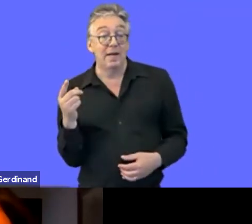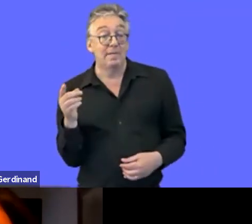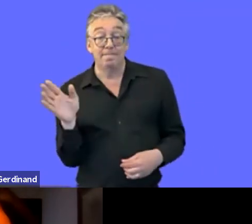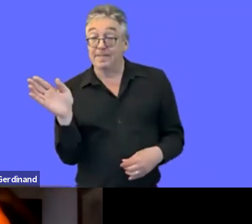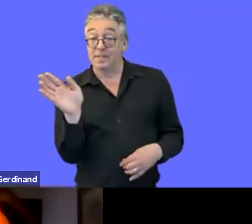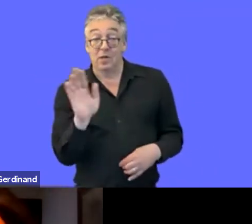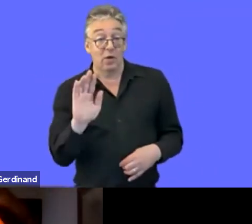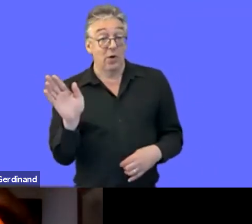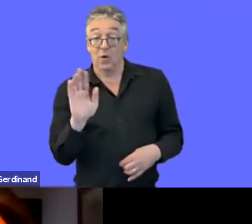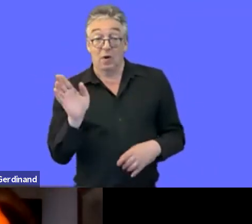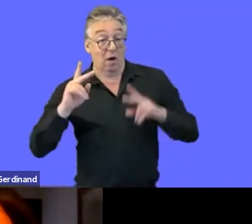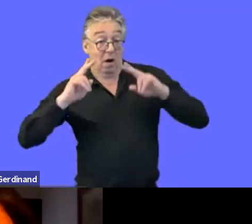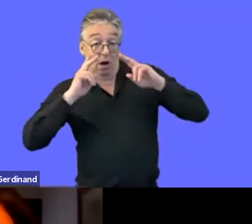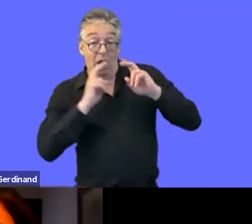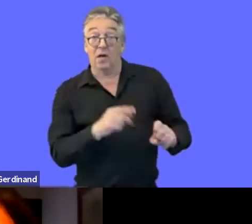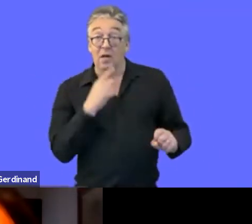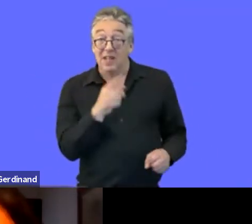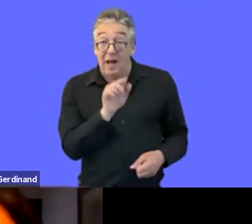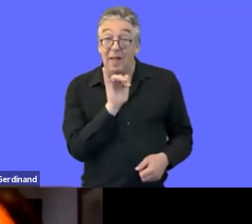that was undertaken by groups in Northern Ireland